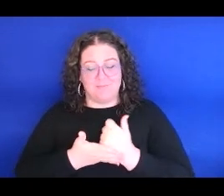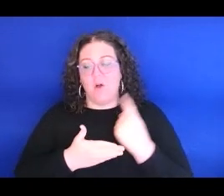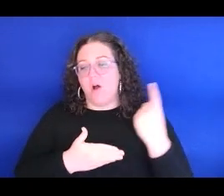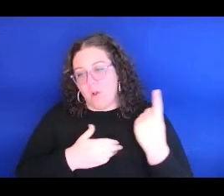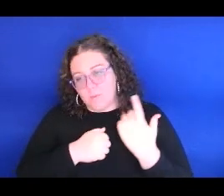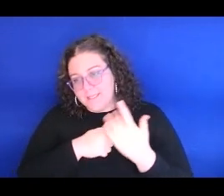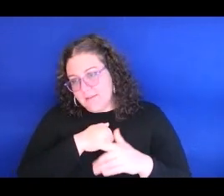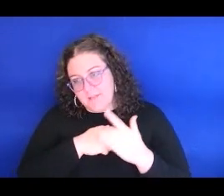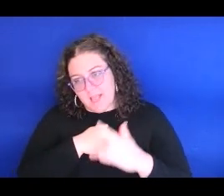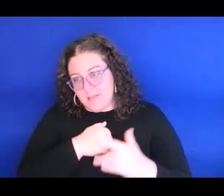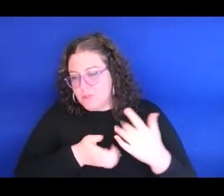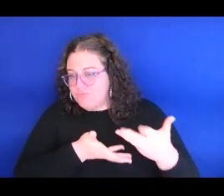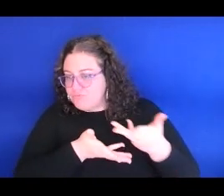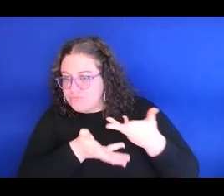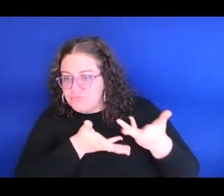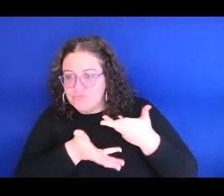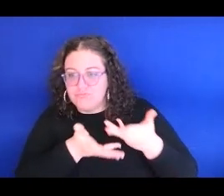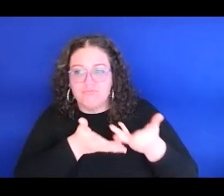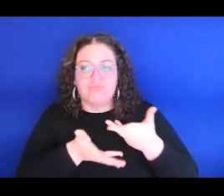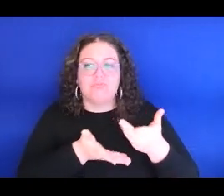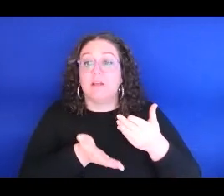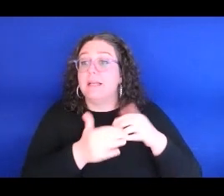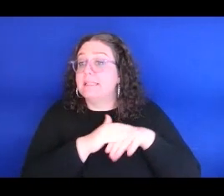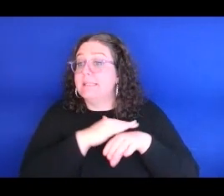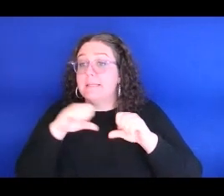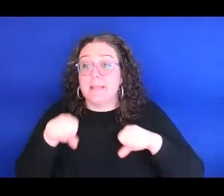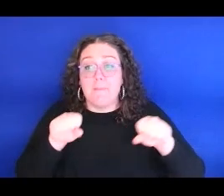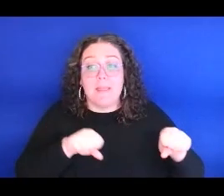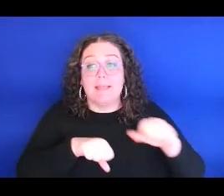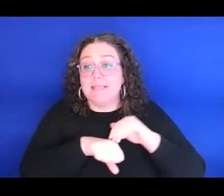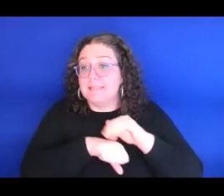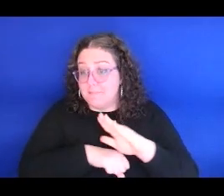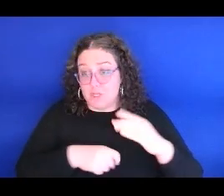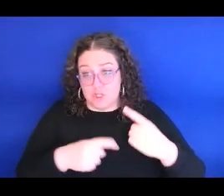talk through accessibility or submission questions.